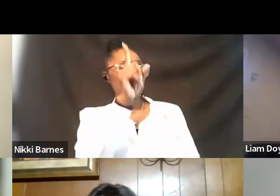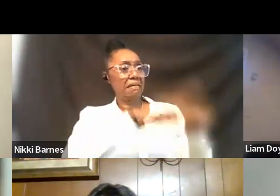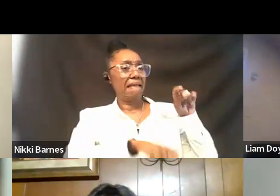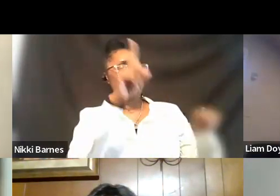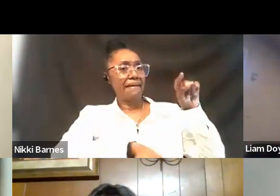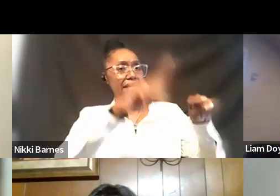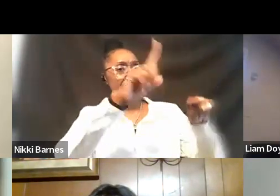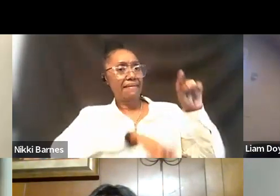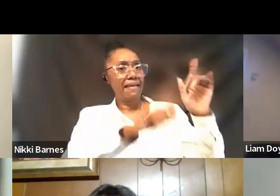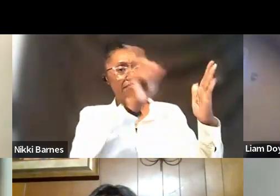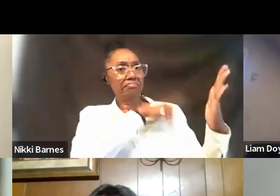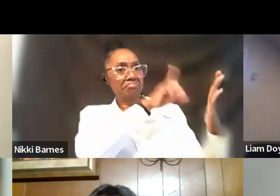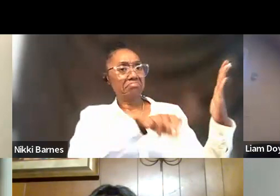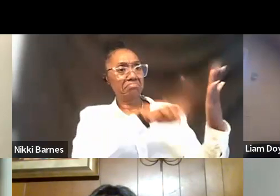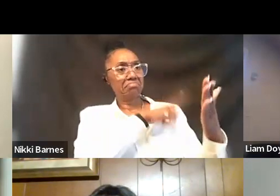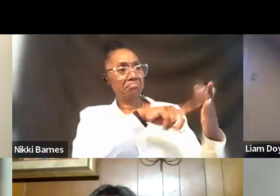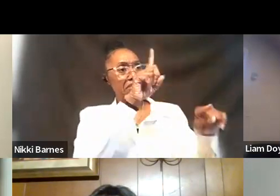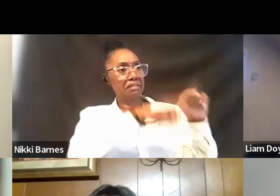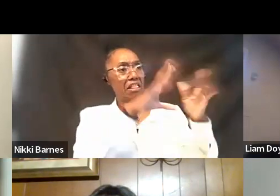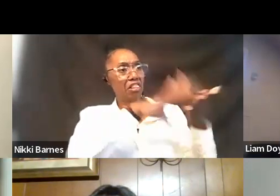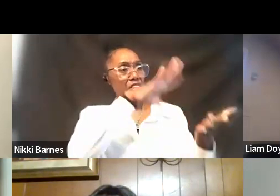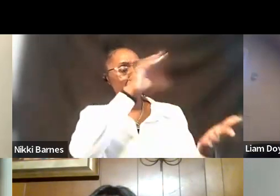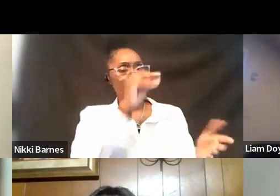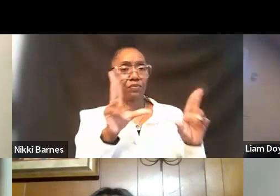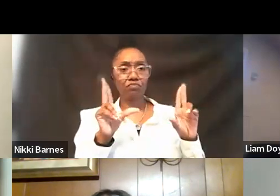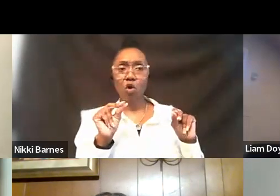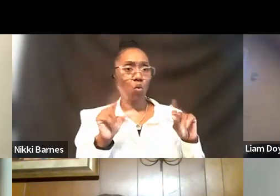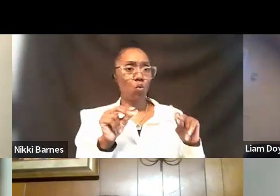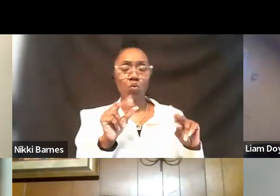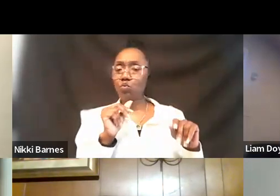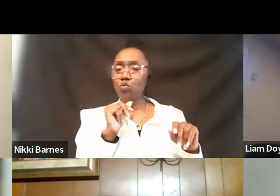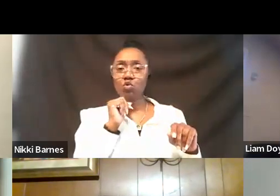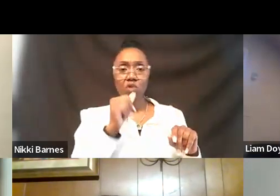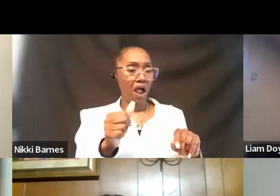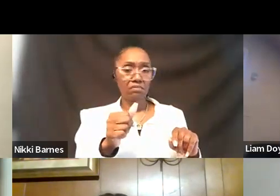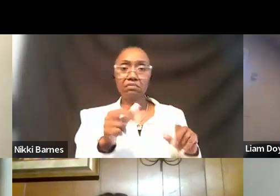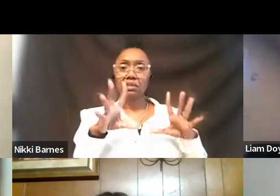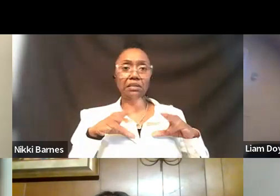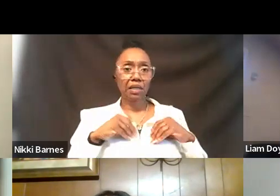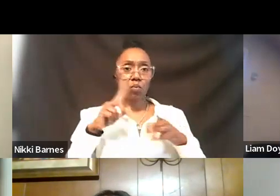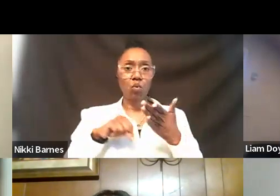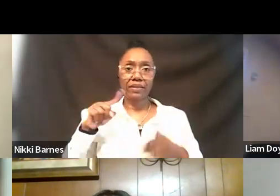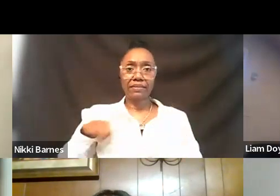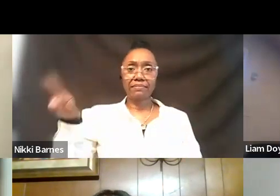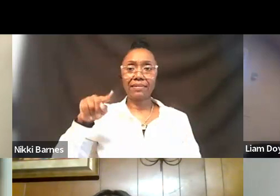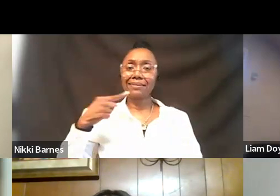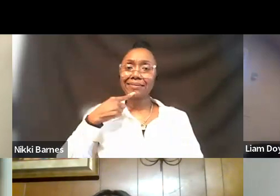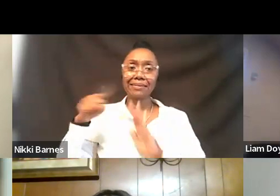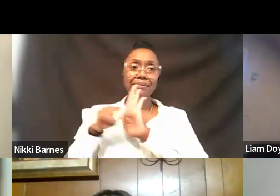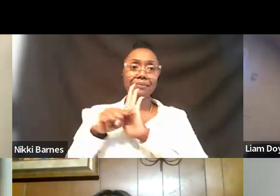And saying that you can't you can't learn because of disability.